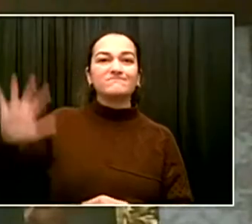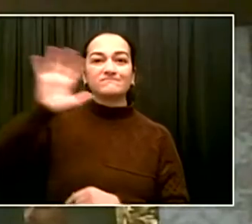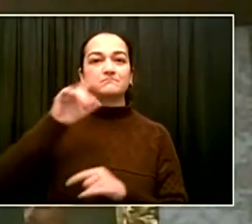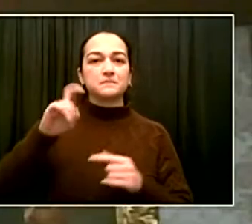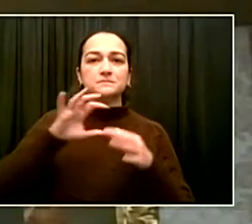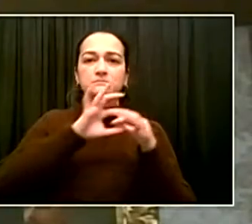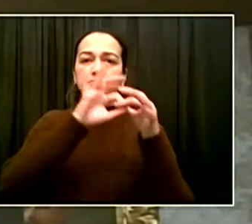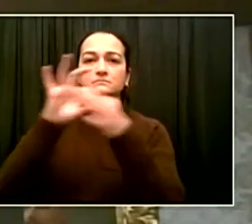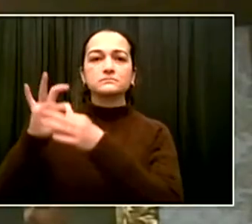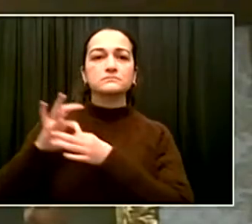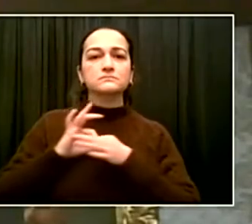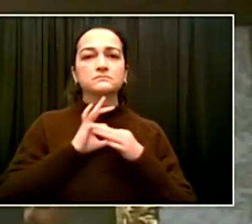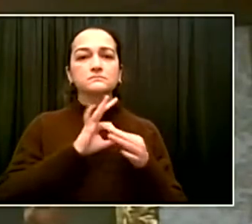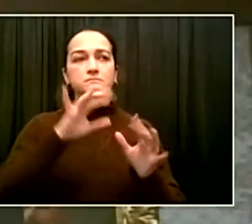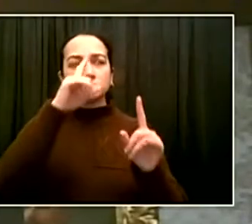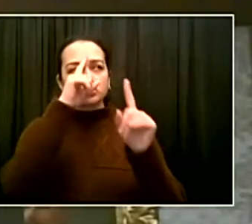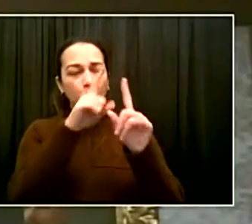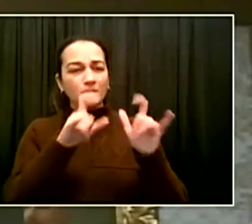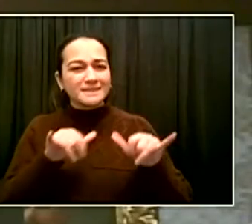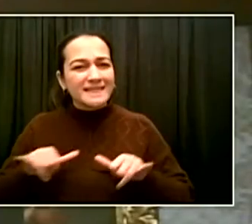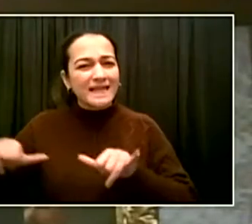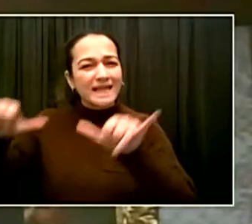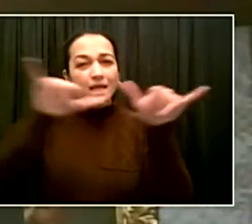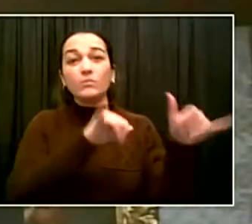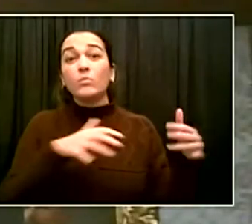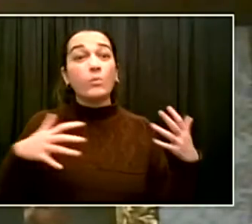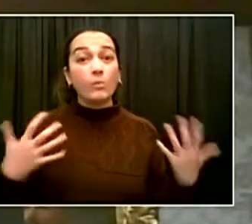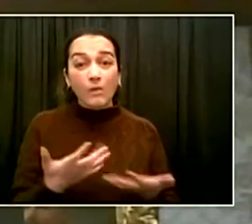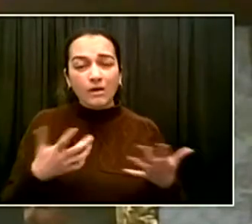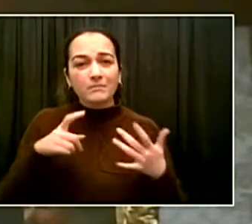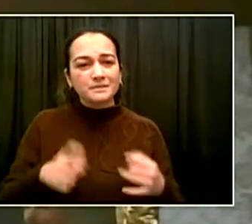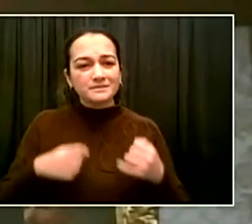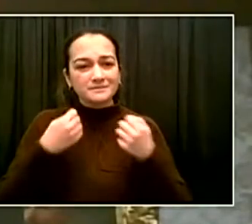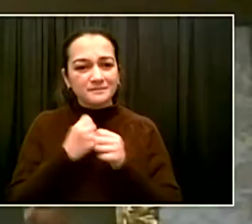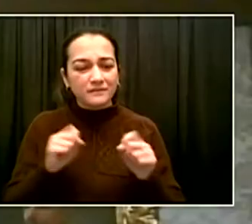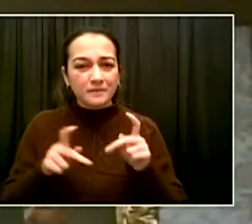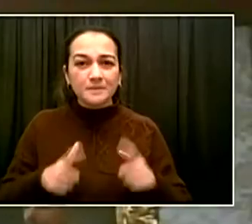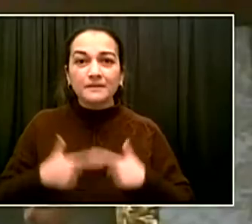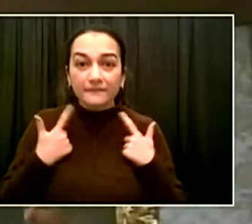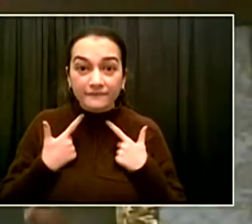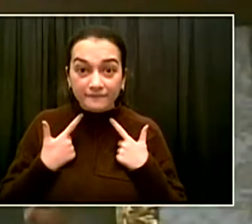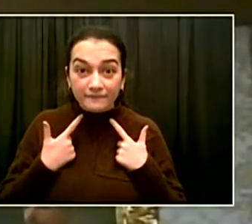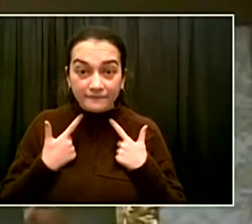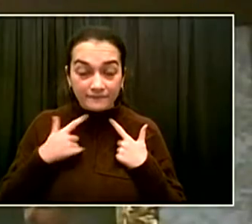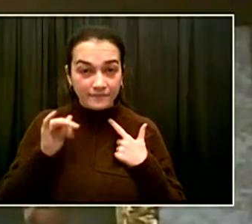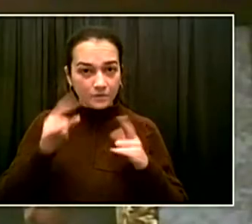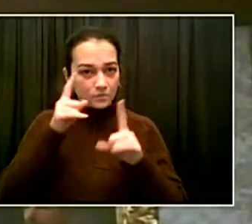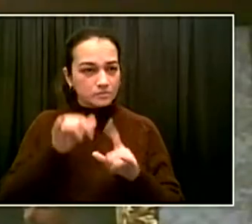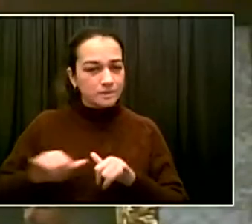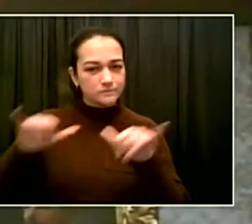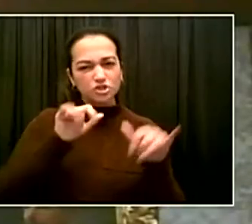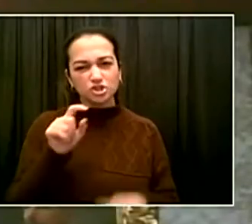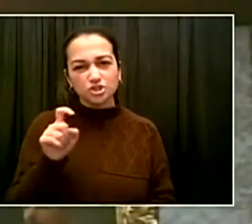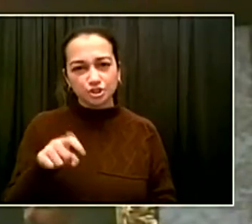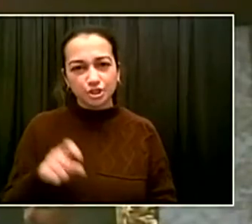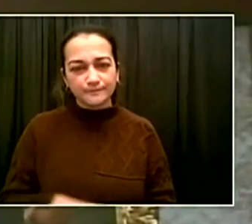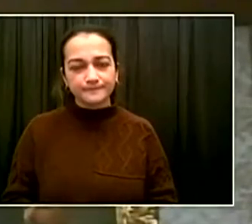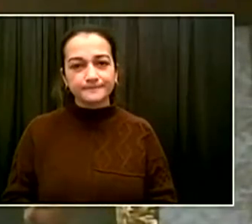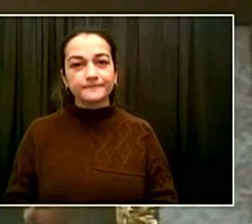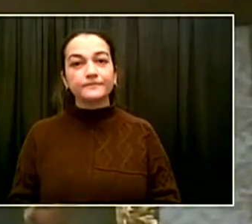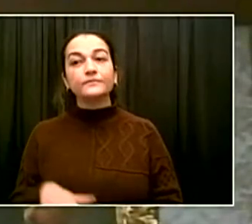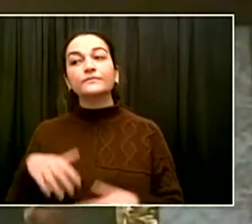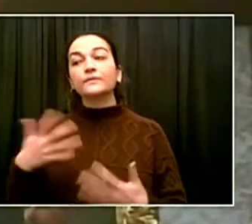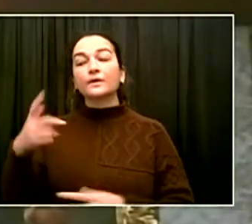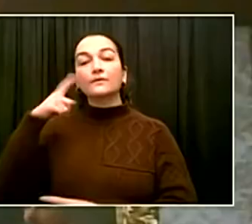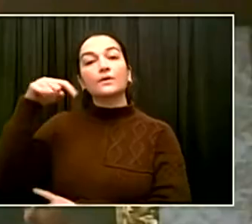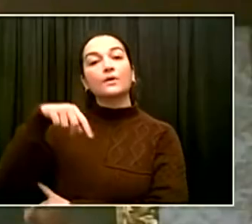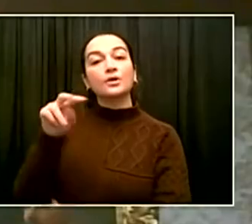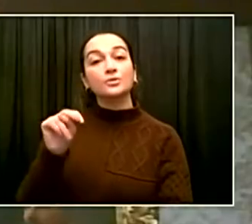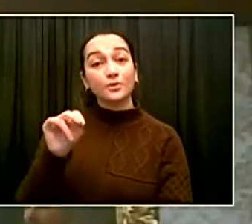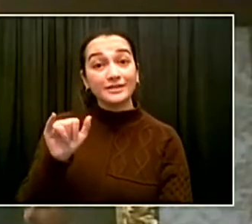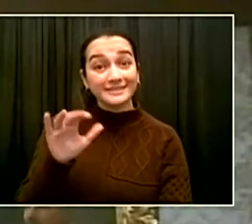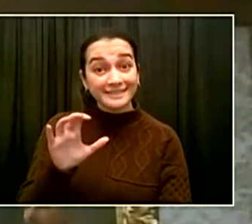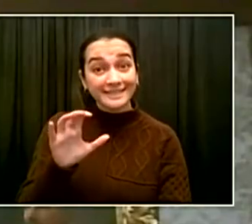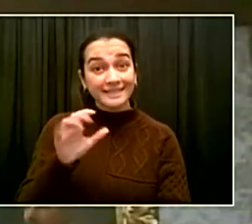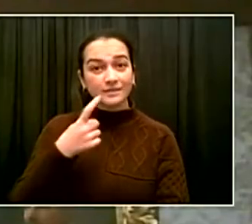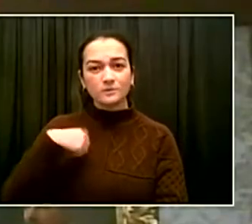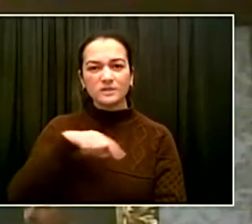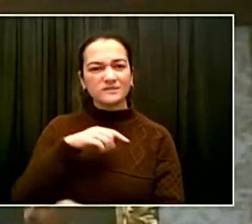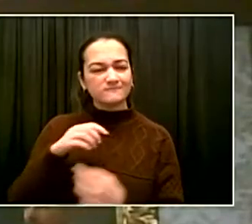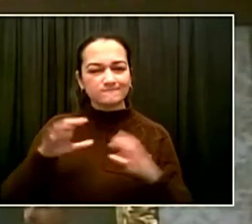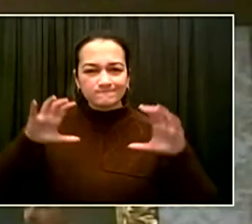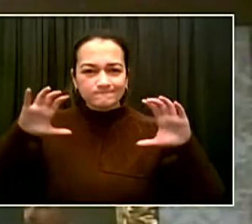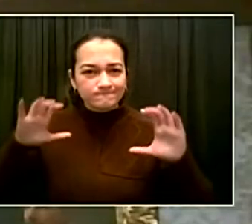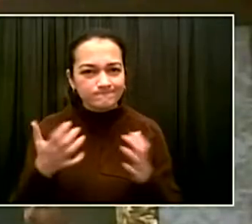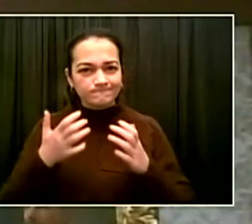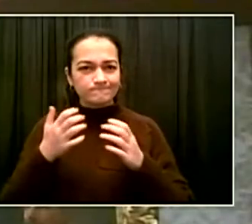PROTECT NEW YORKERS AND SHOW